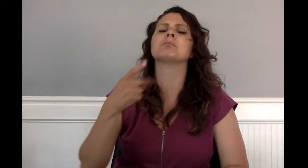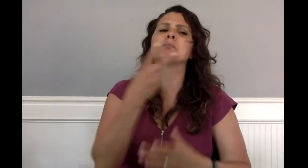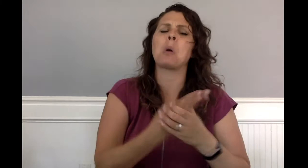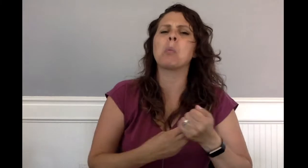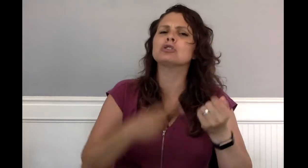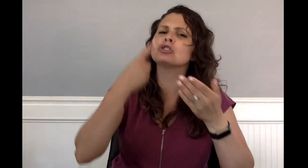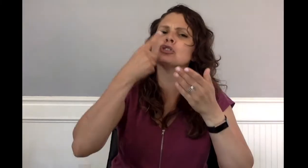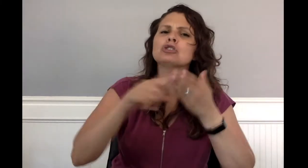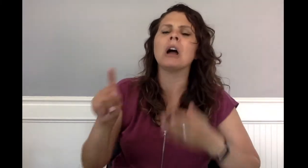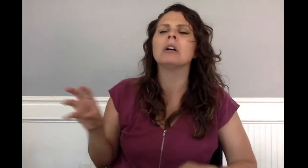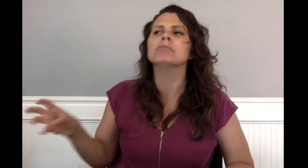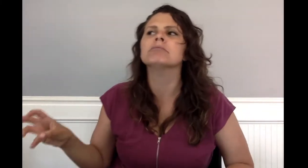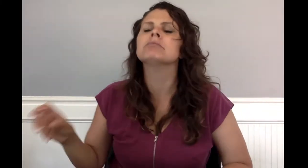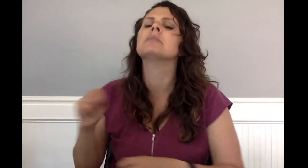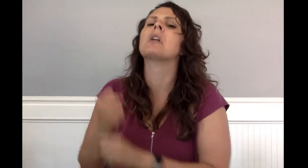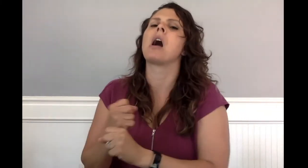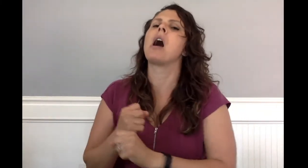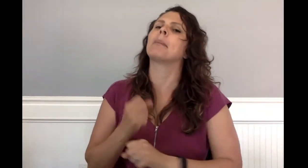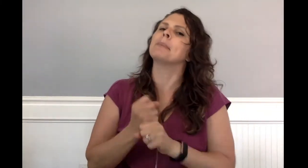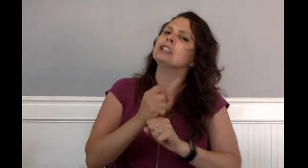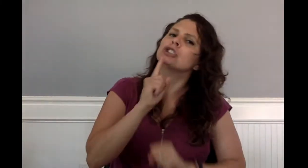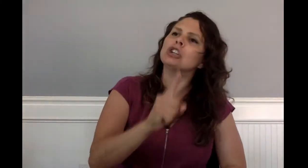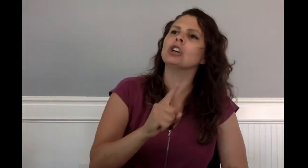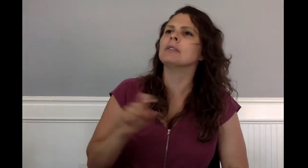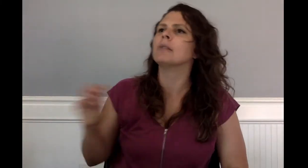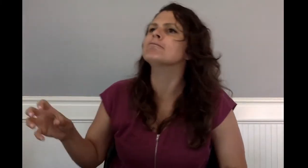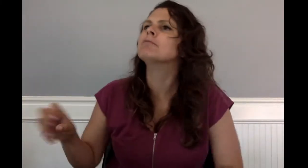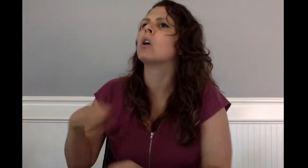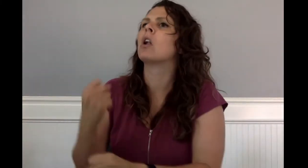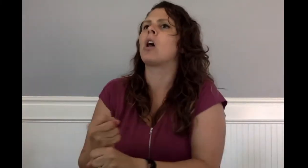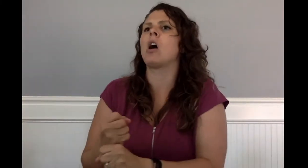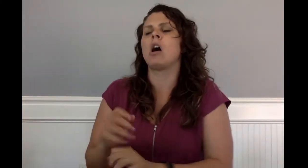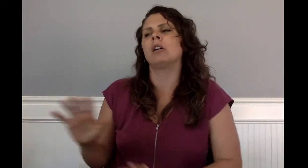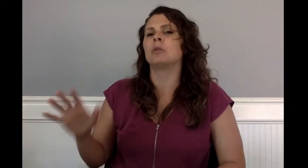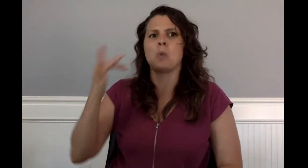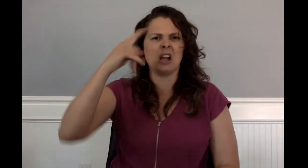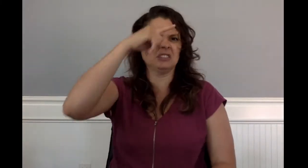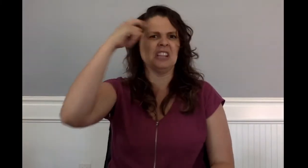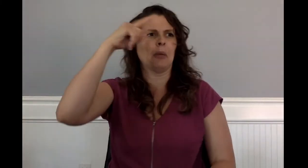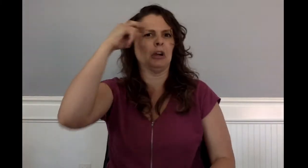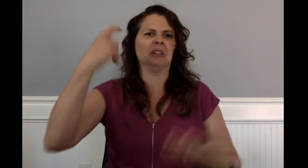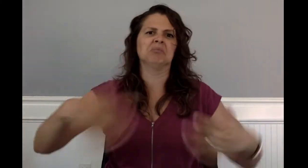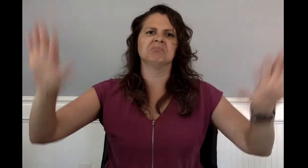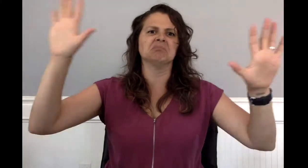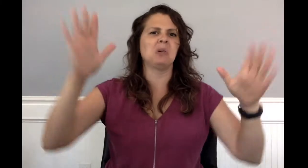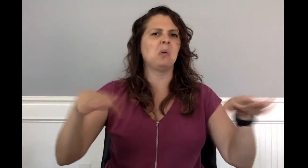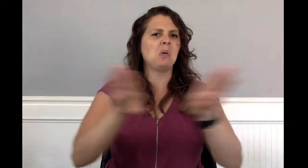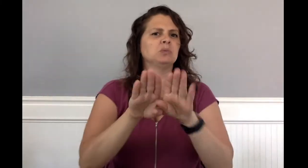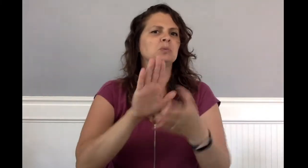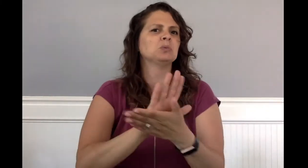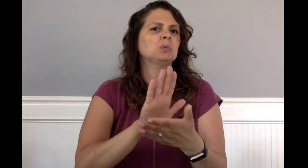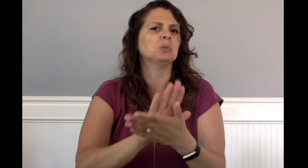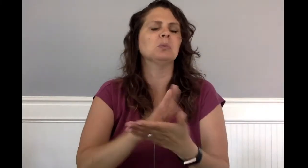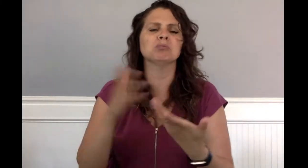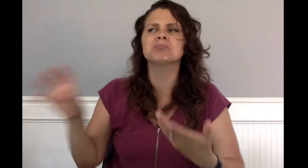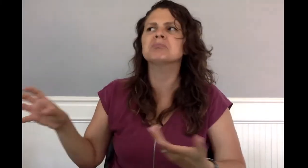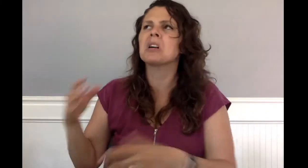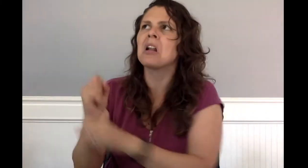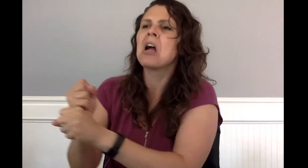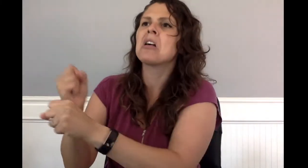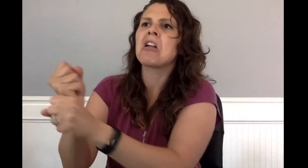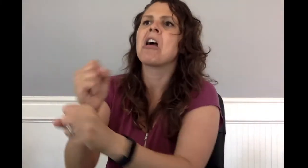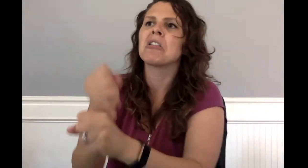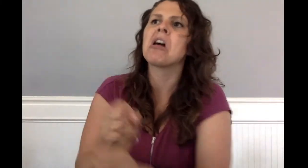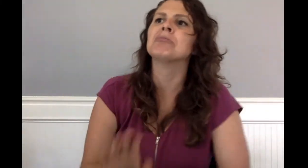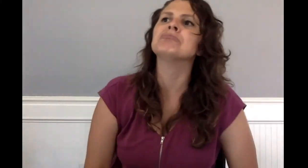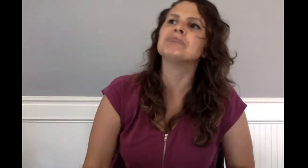They tugged on the handle of each door—just in case, since the school was closed for the summer.